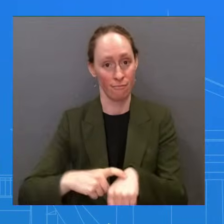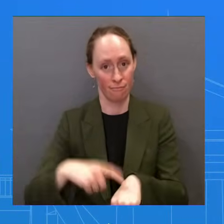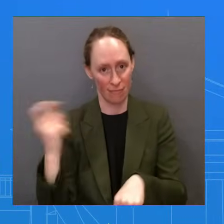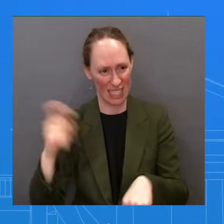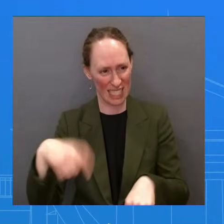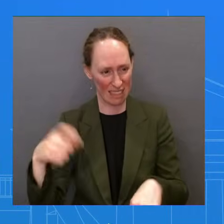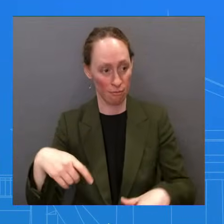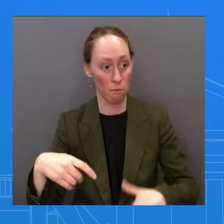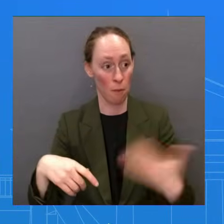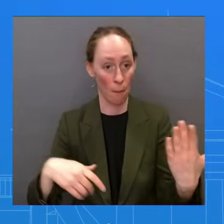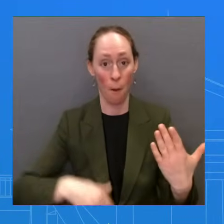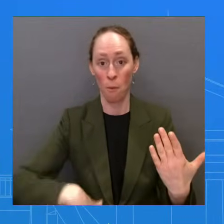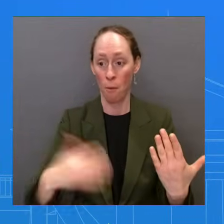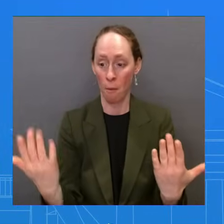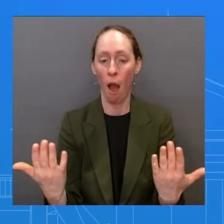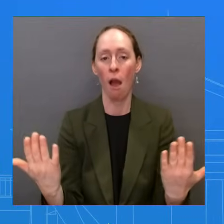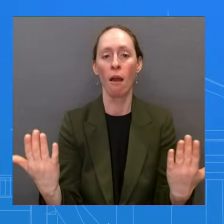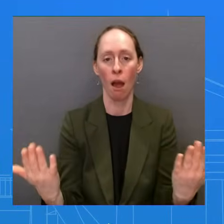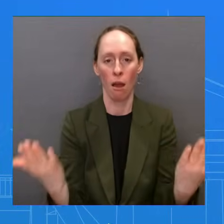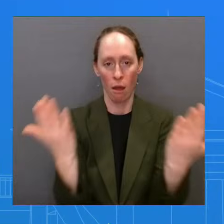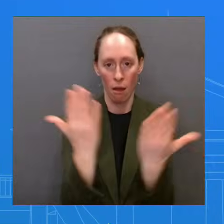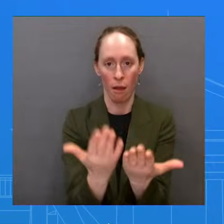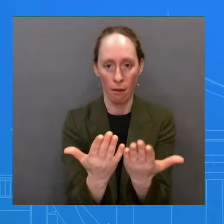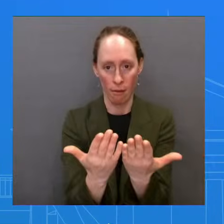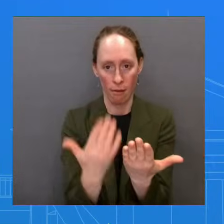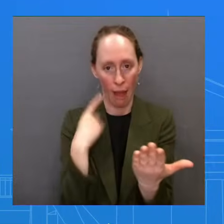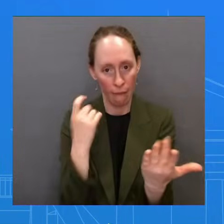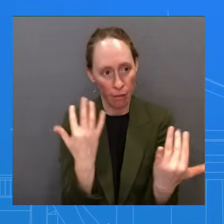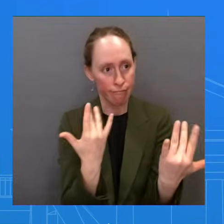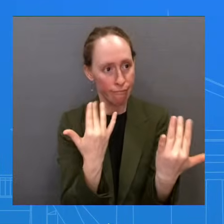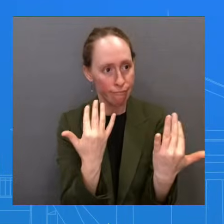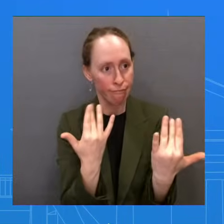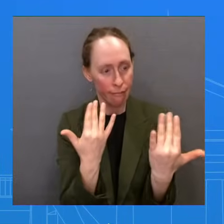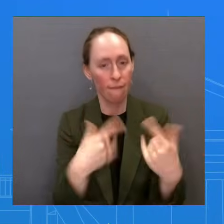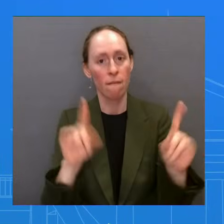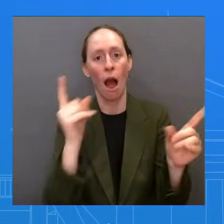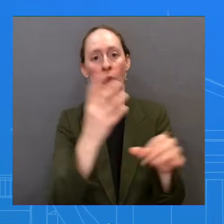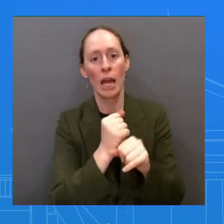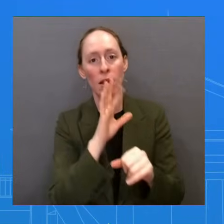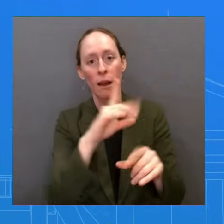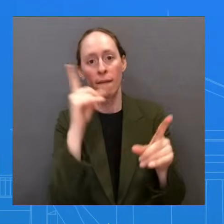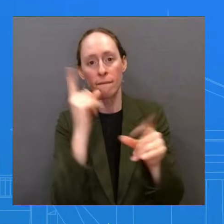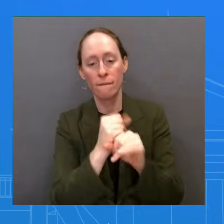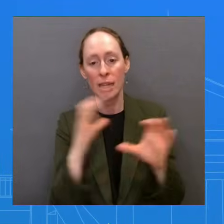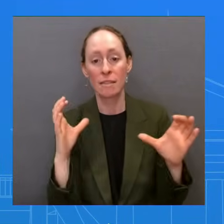their values for the American people. So just a few days after the House Republicans passed their proposal,